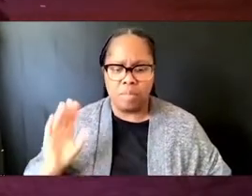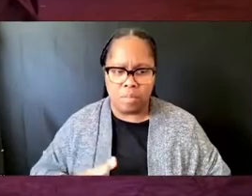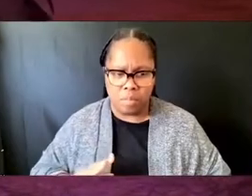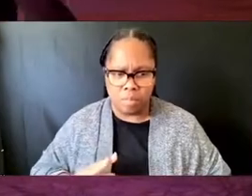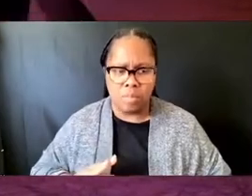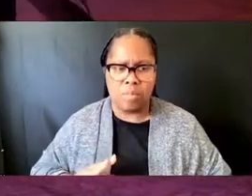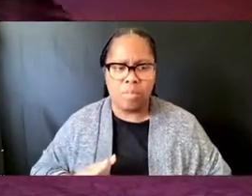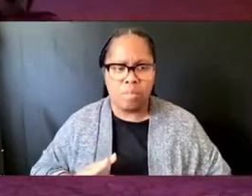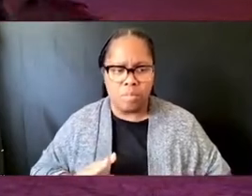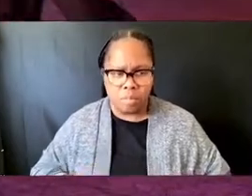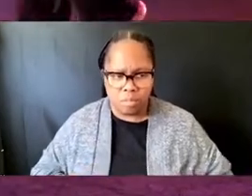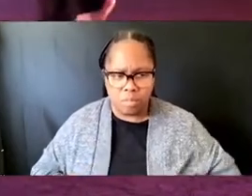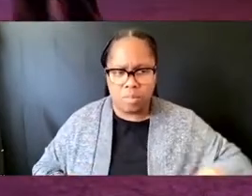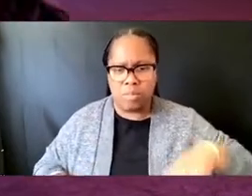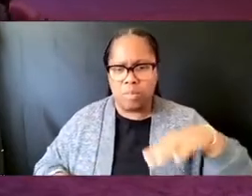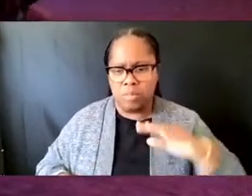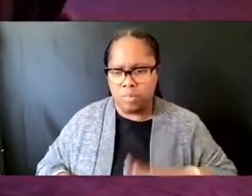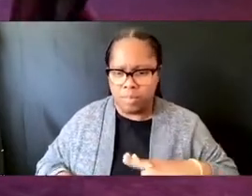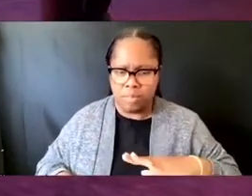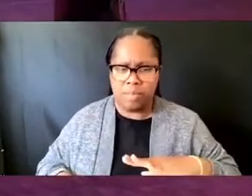(feet stomping)